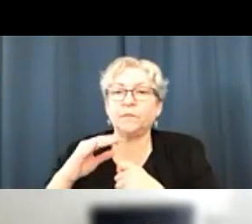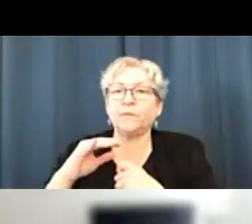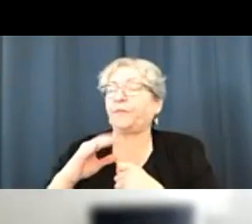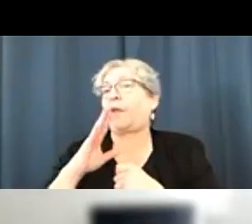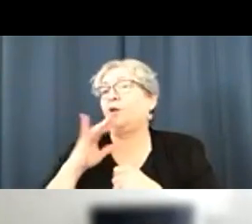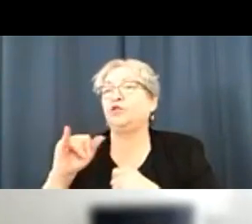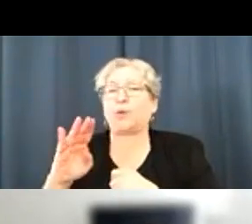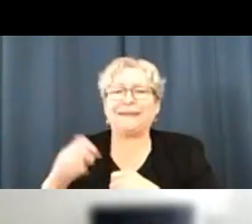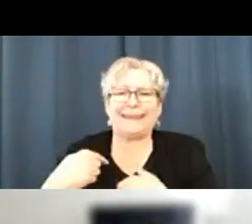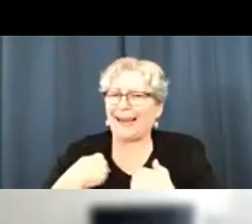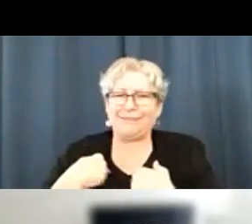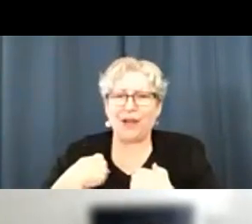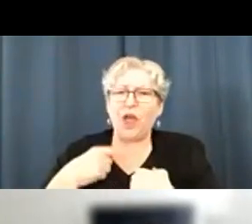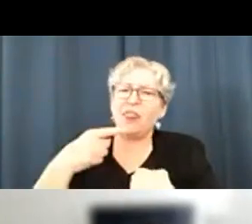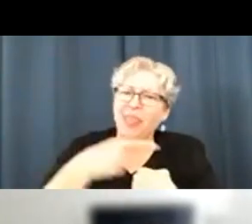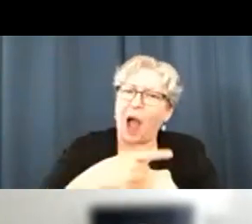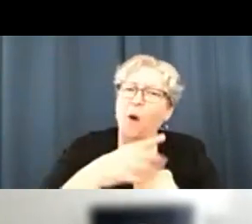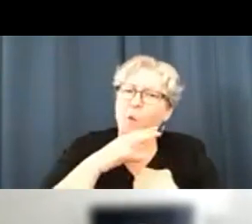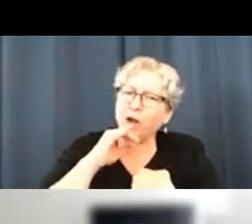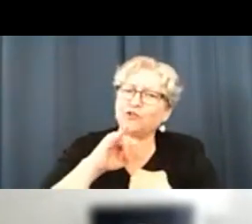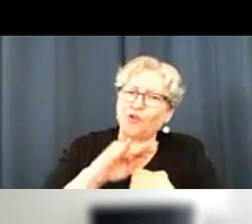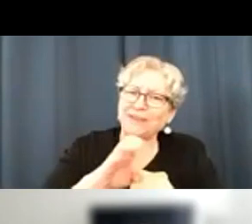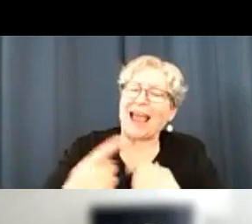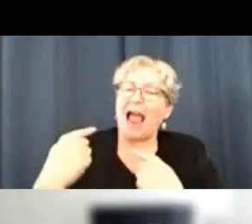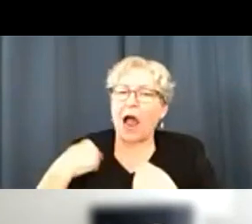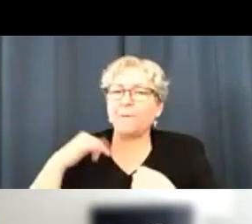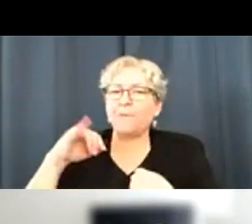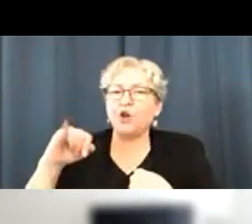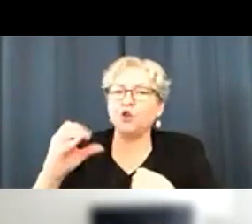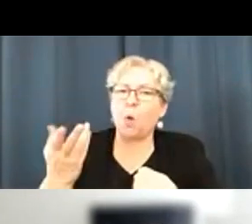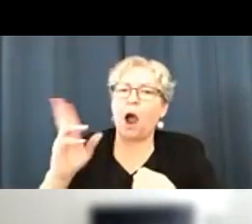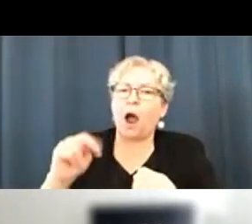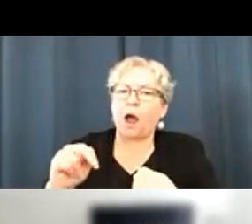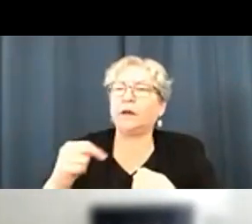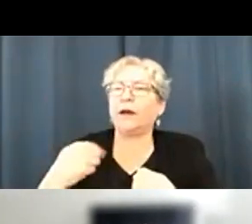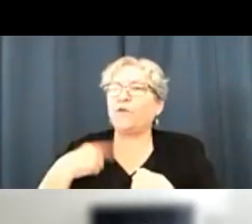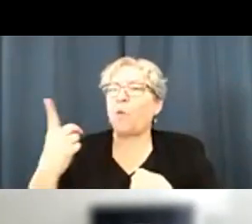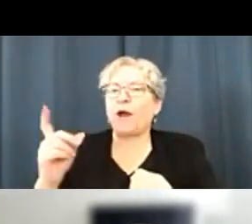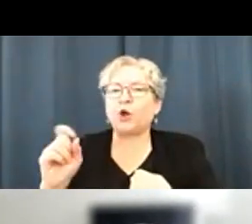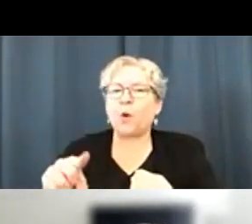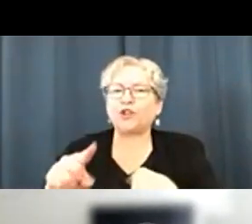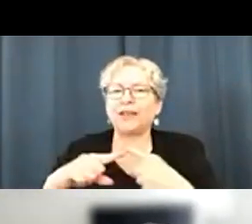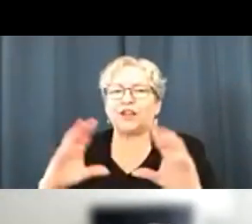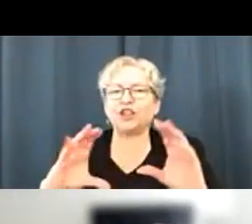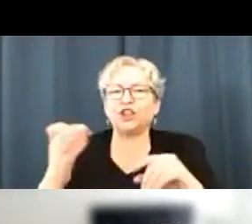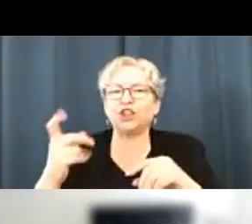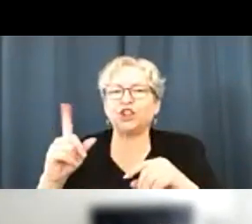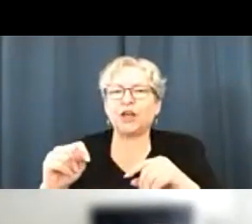No, that was Josie, this is Joe Hahn. And we do have one question here in the chat. This looks like the last question,